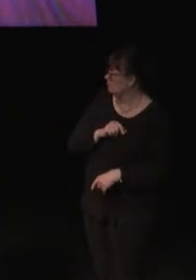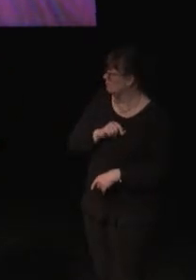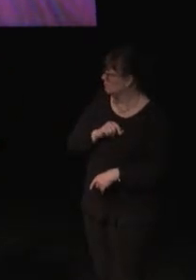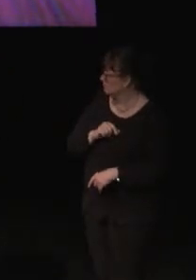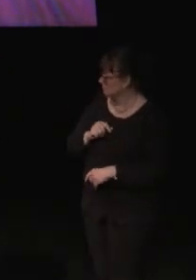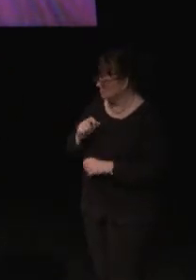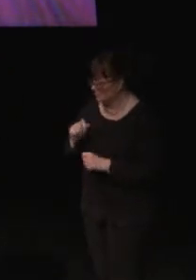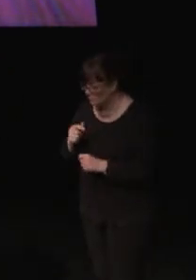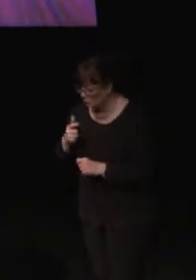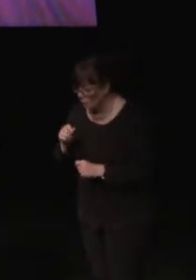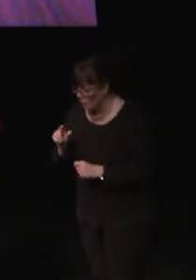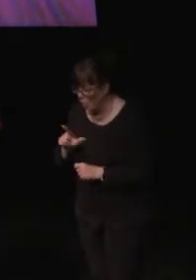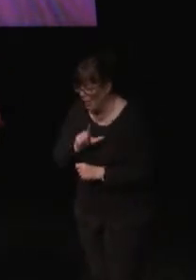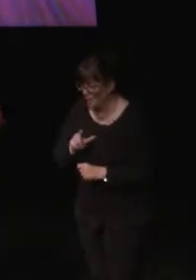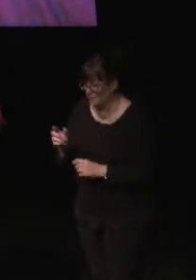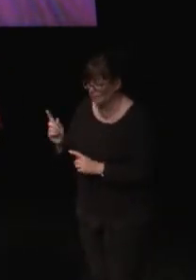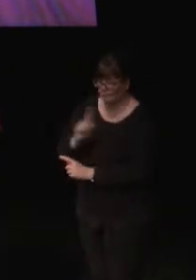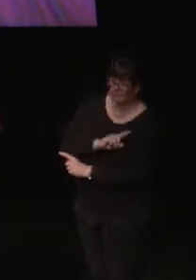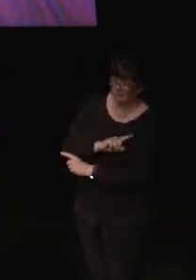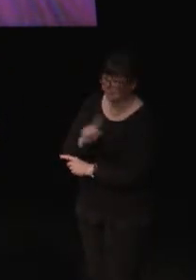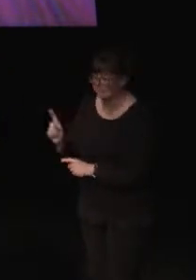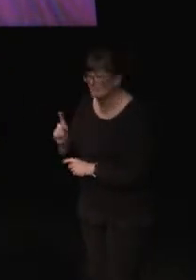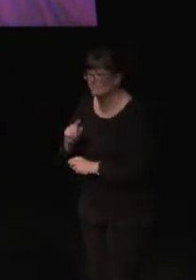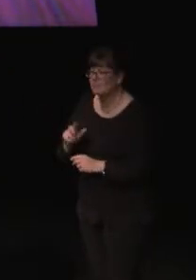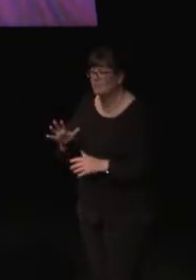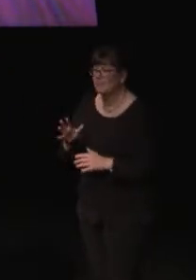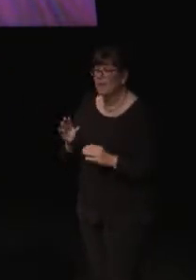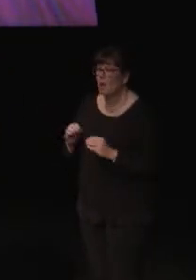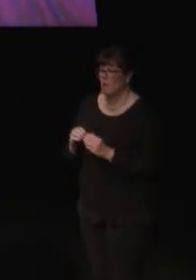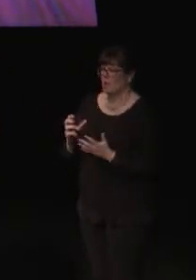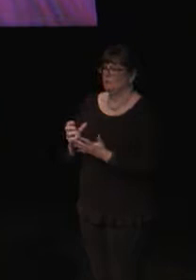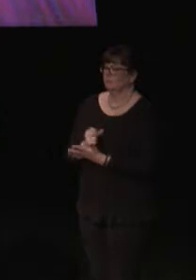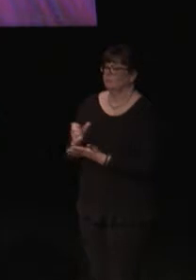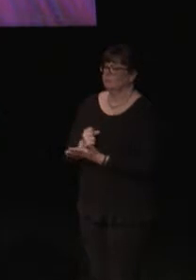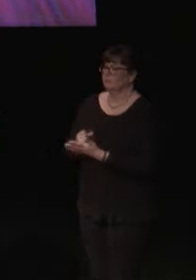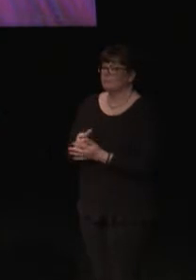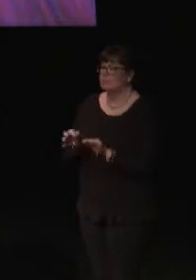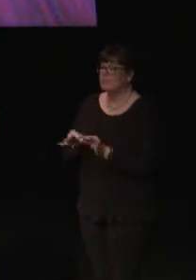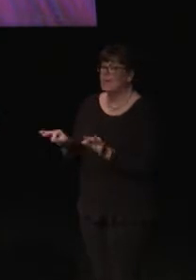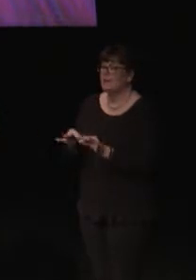"Go left". - LAUGHS Way more likely to use text chat if you give them a couple of key options,